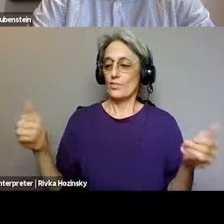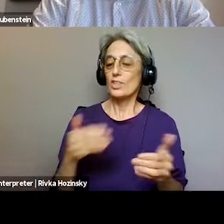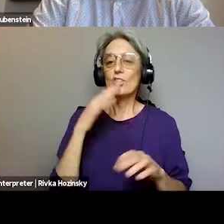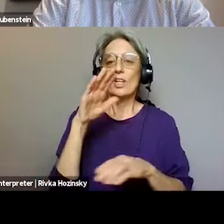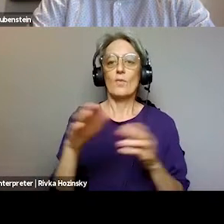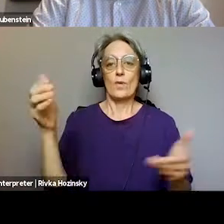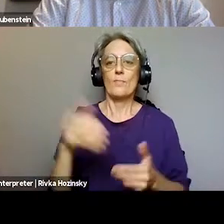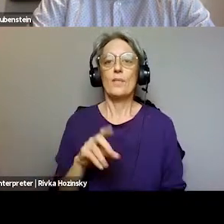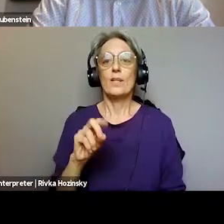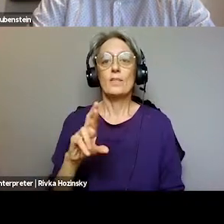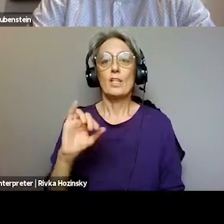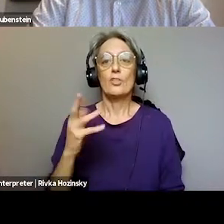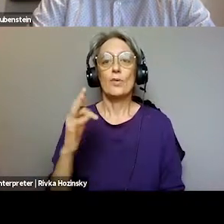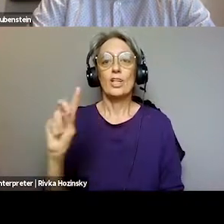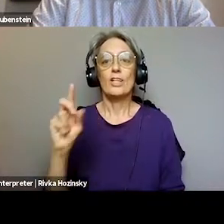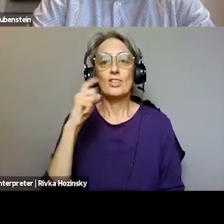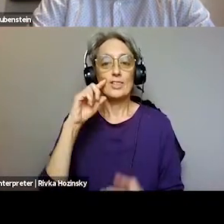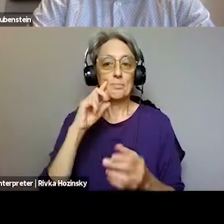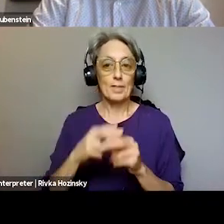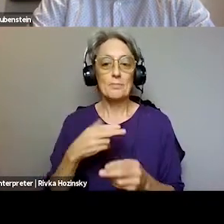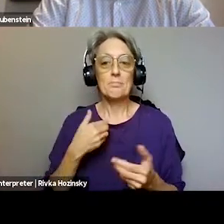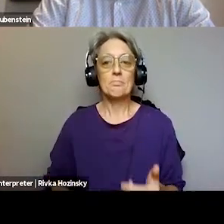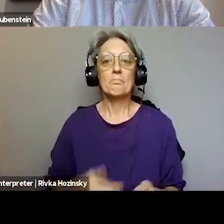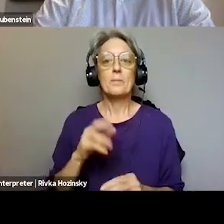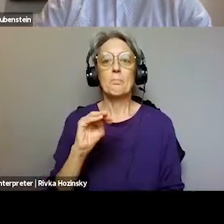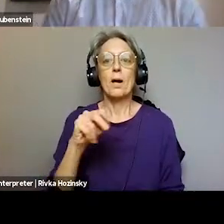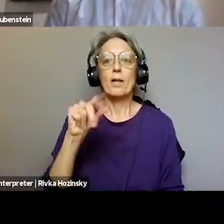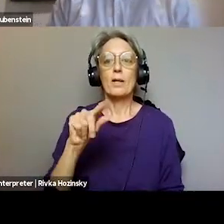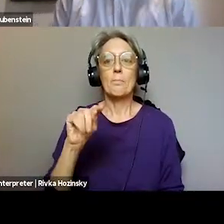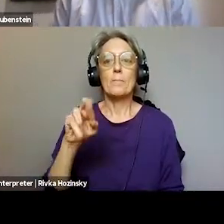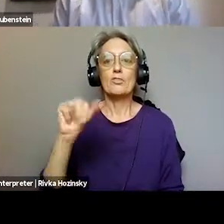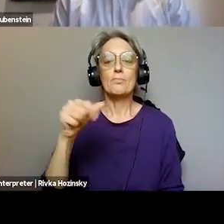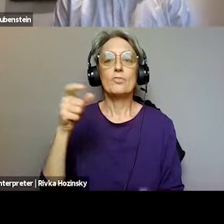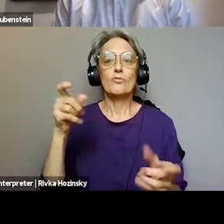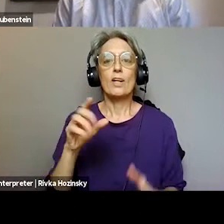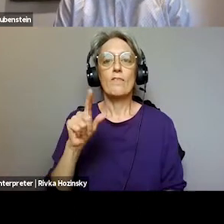mentioned, I am Monika Mitra and I direct the Lurie Institute for Disability Policy at Brandeis